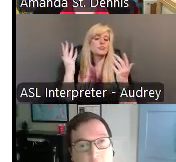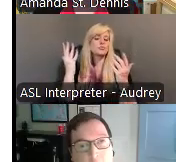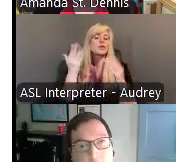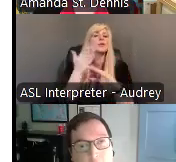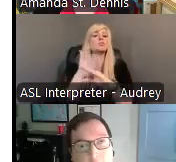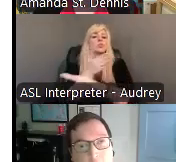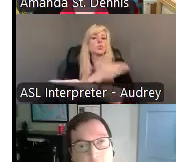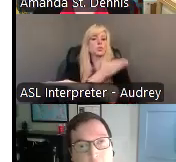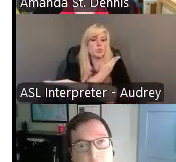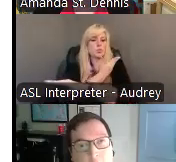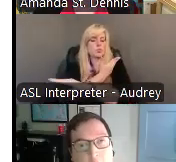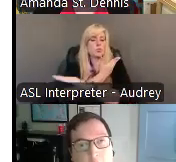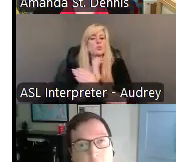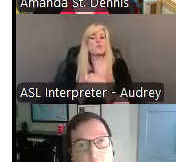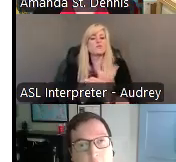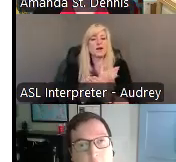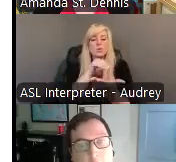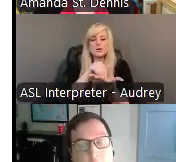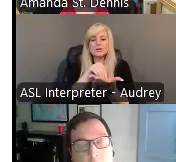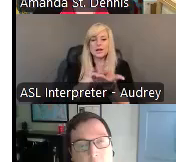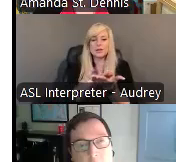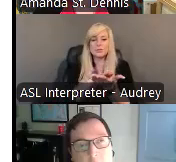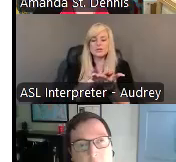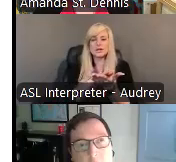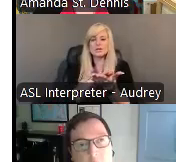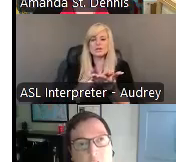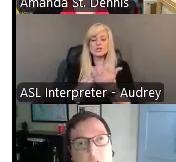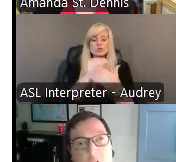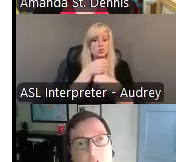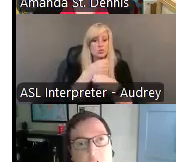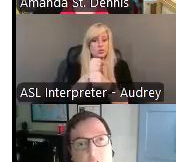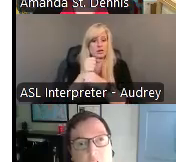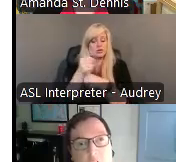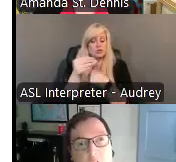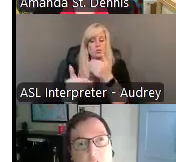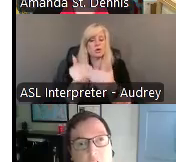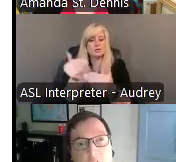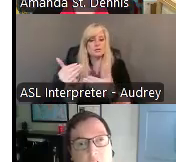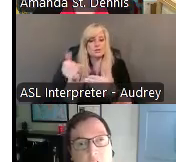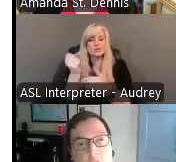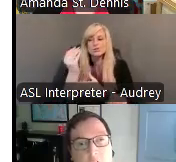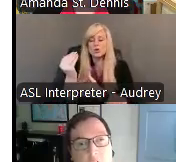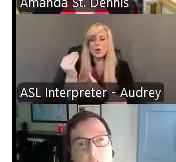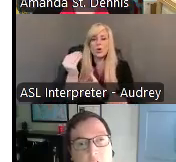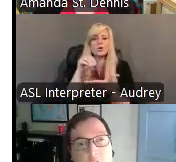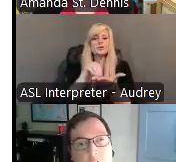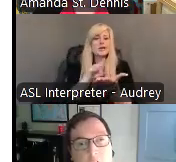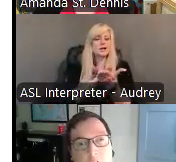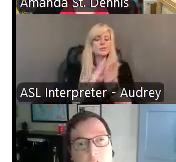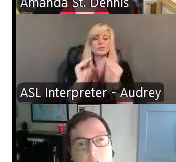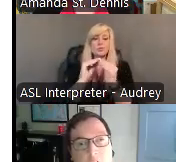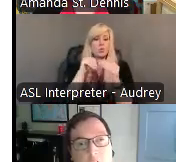our documentation creation processes so that our documents are more accessible going forward from